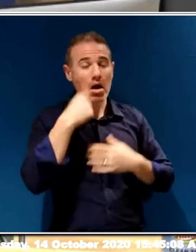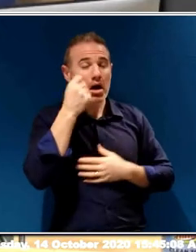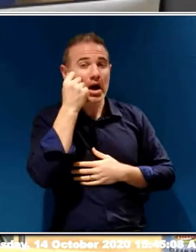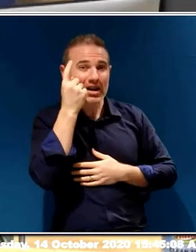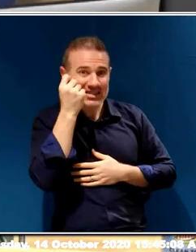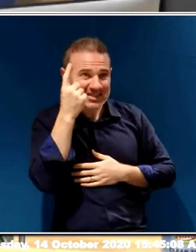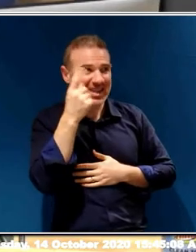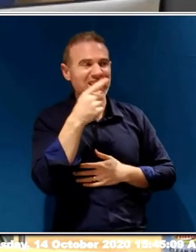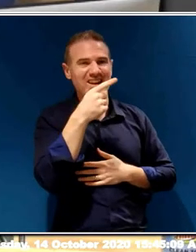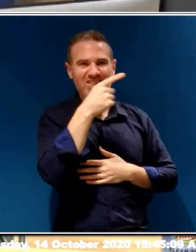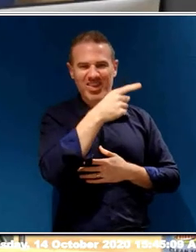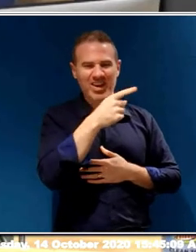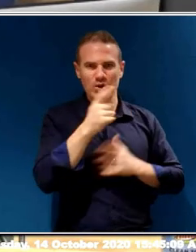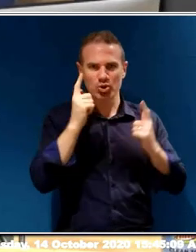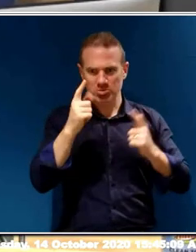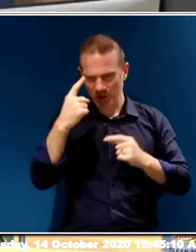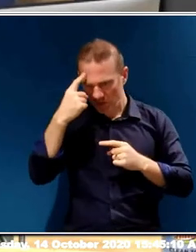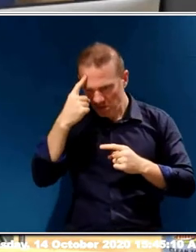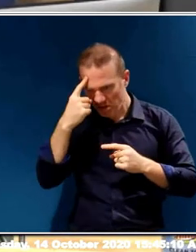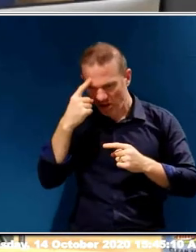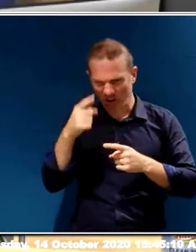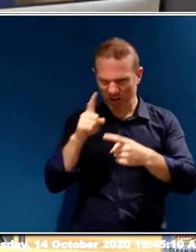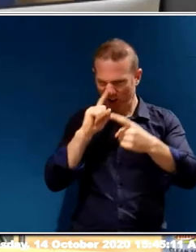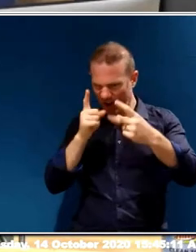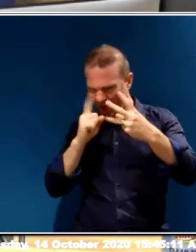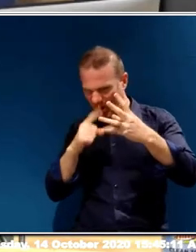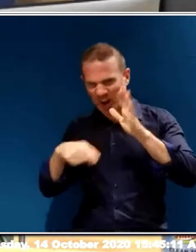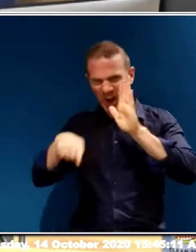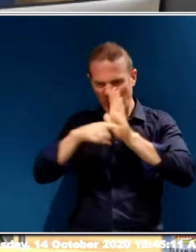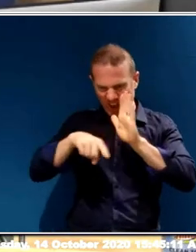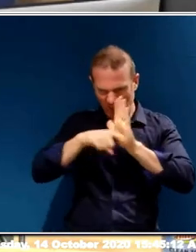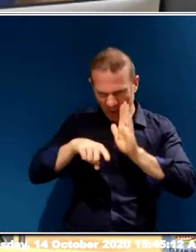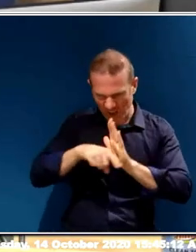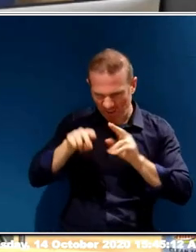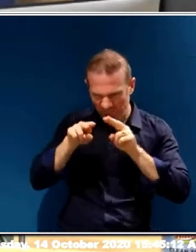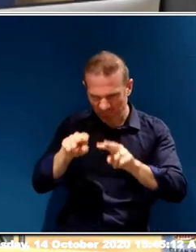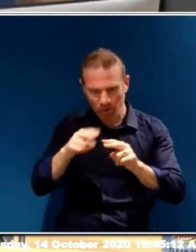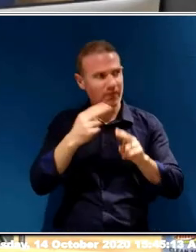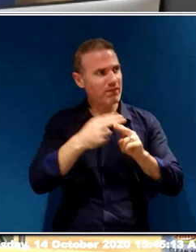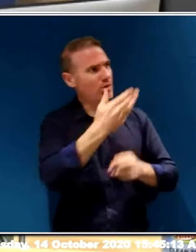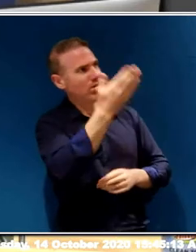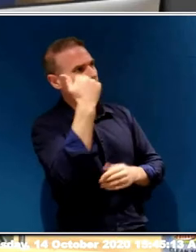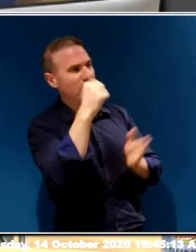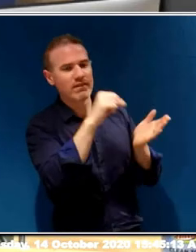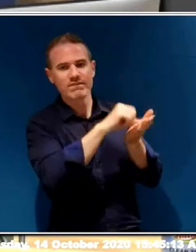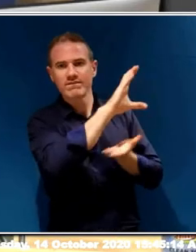of the deficit model. But I worry always that any suggestion for reform where there